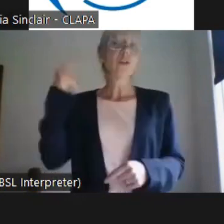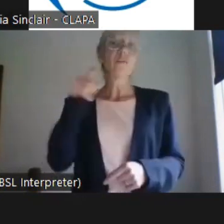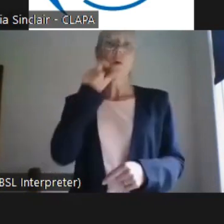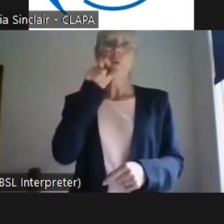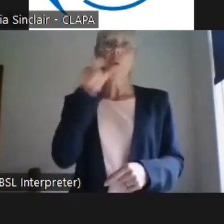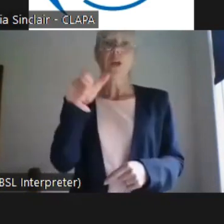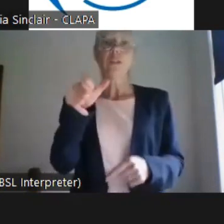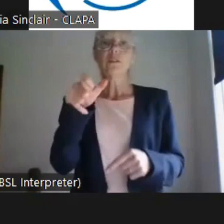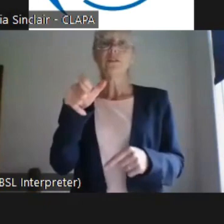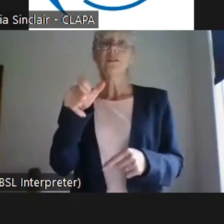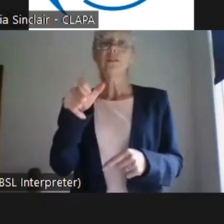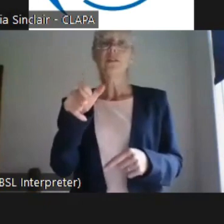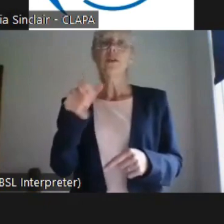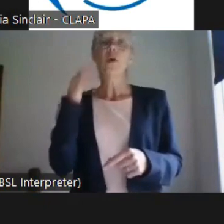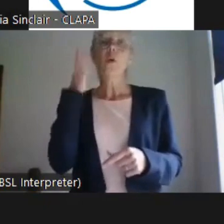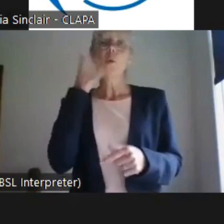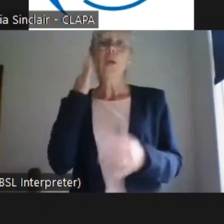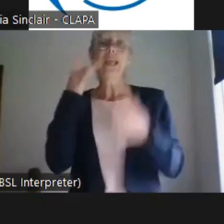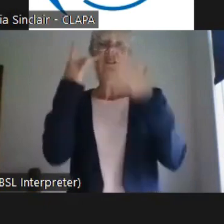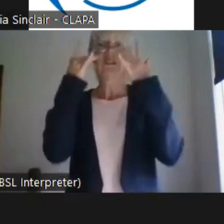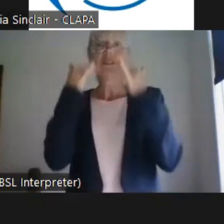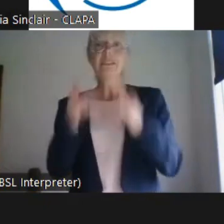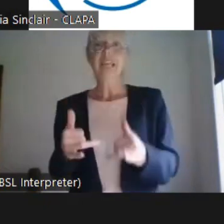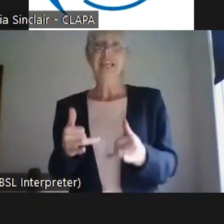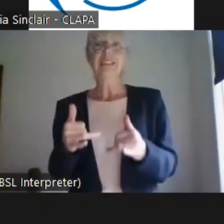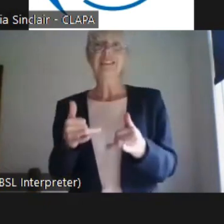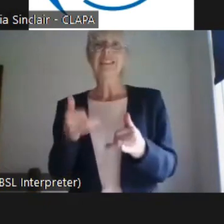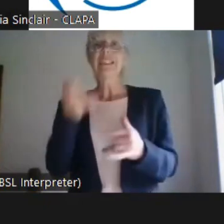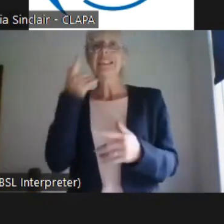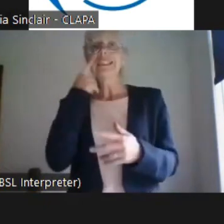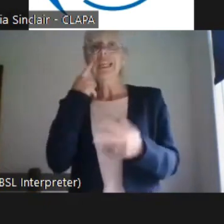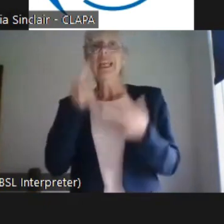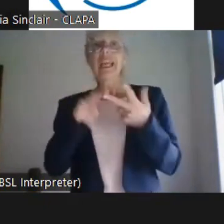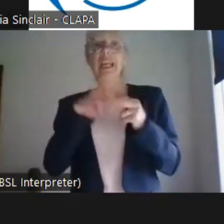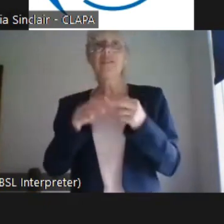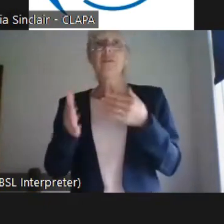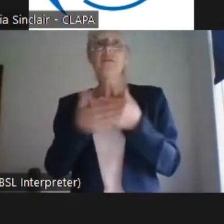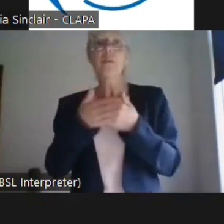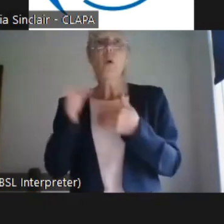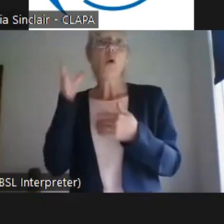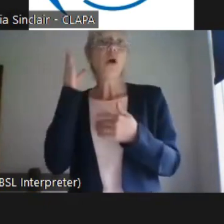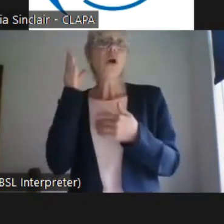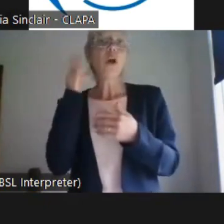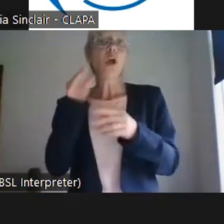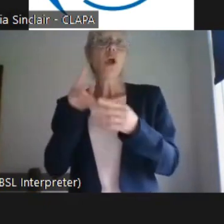when do we test to see if there is more than just glue here she also has PRS my